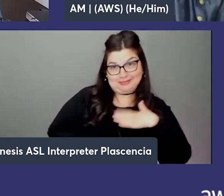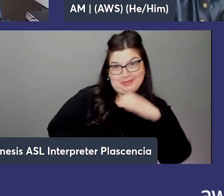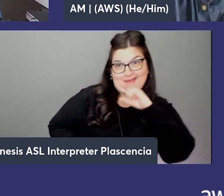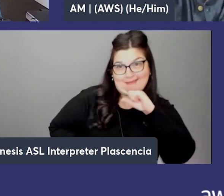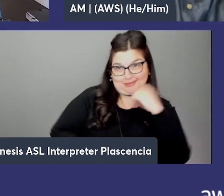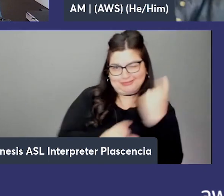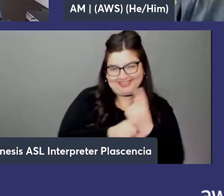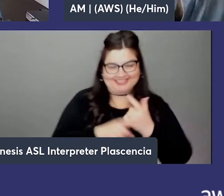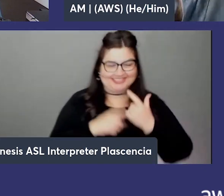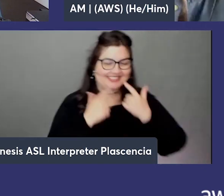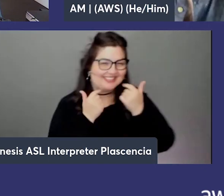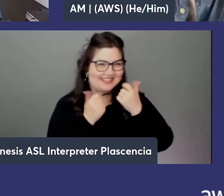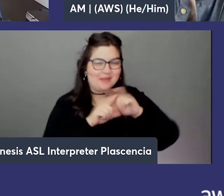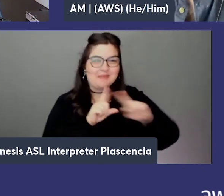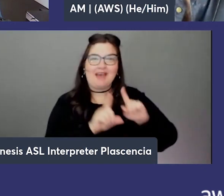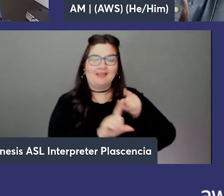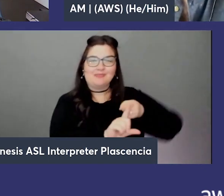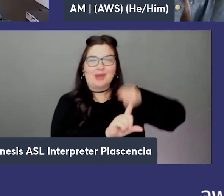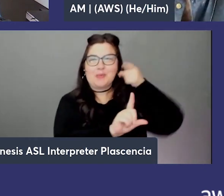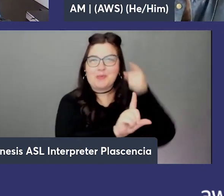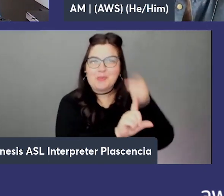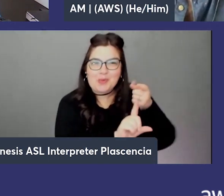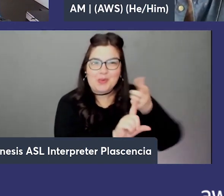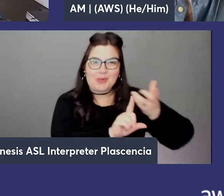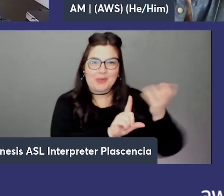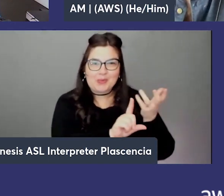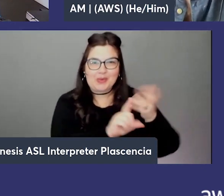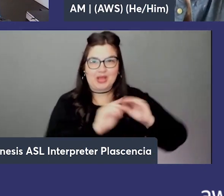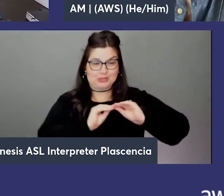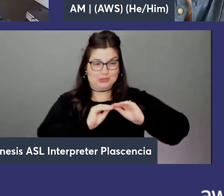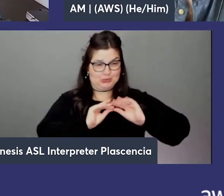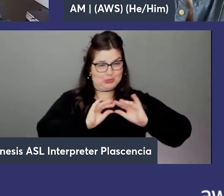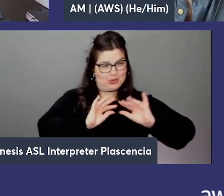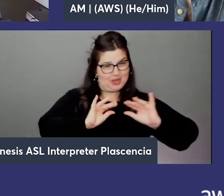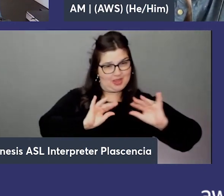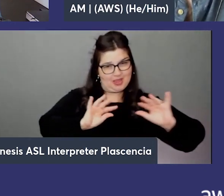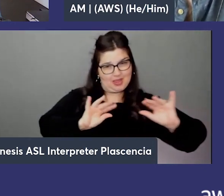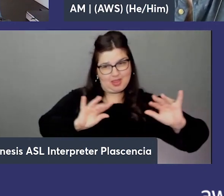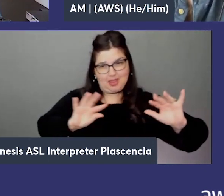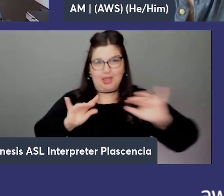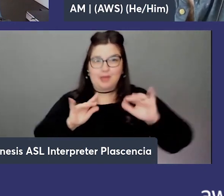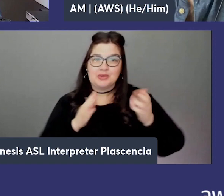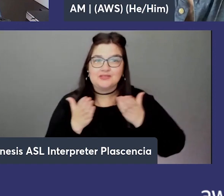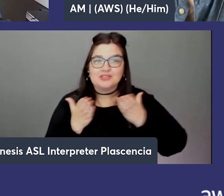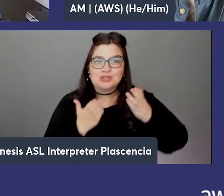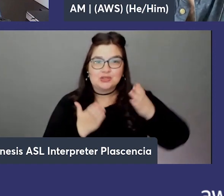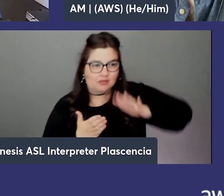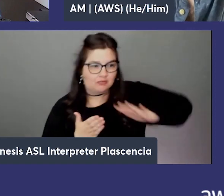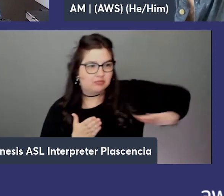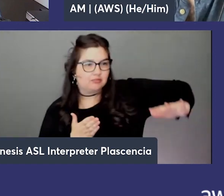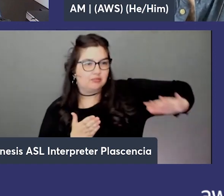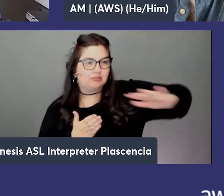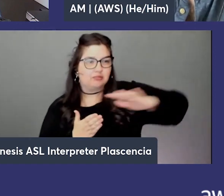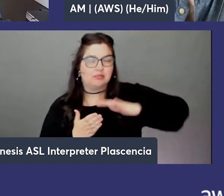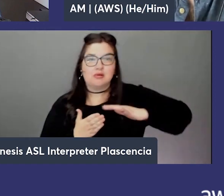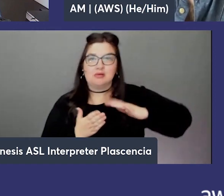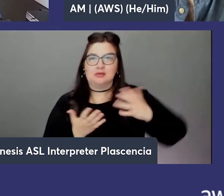But the point is, that all those distributed services out there, that are no longer used with S3,